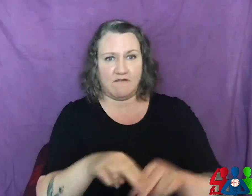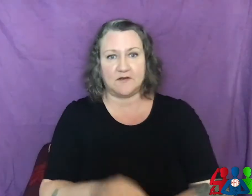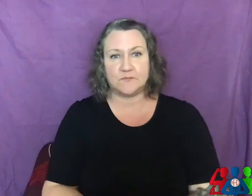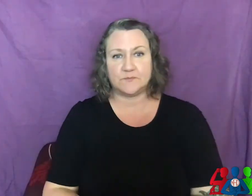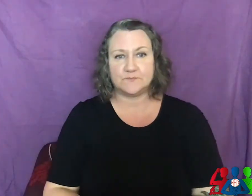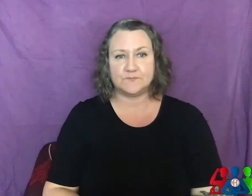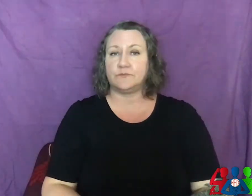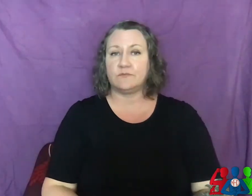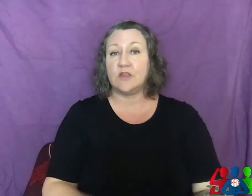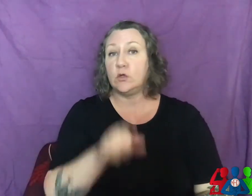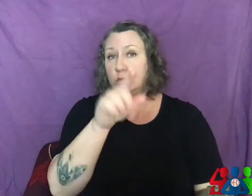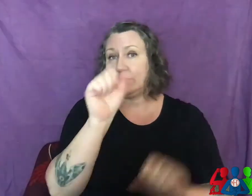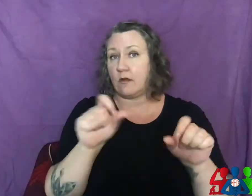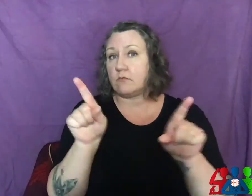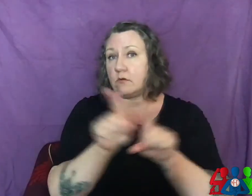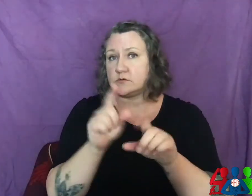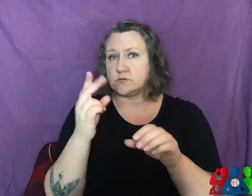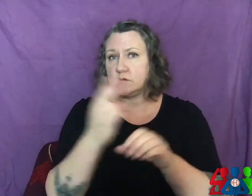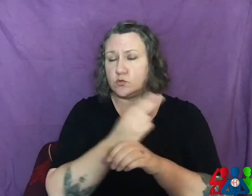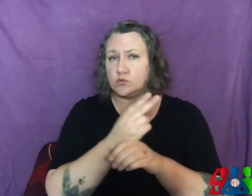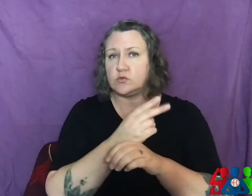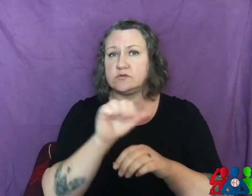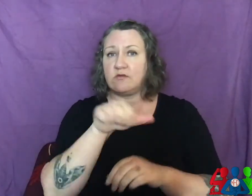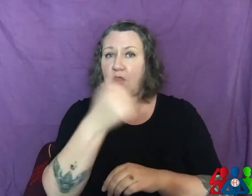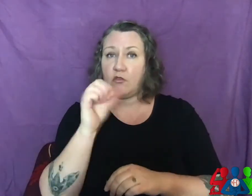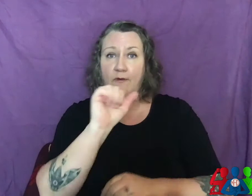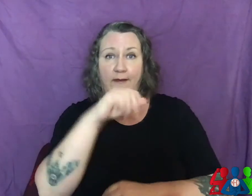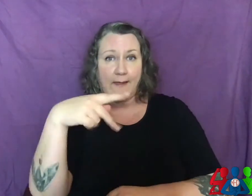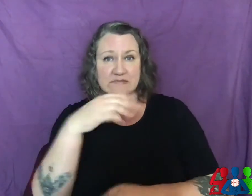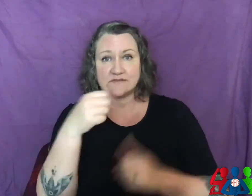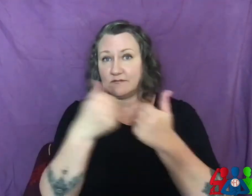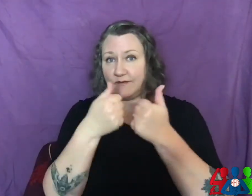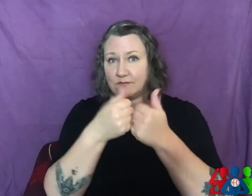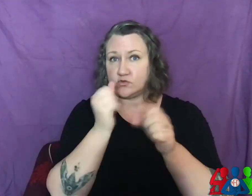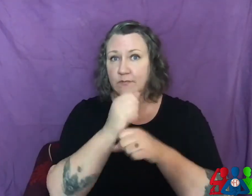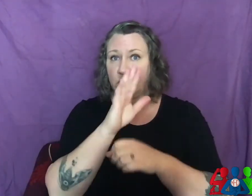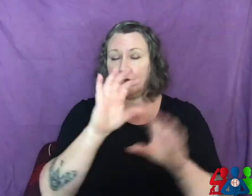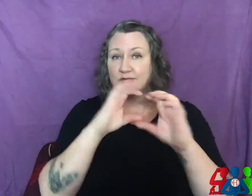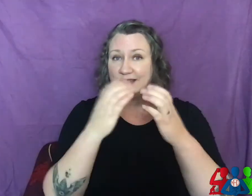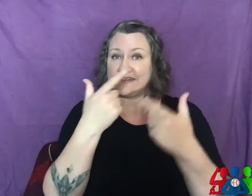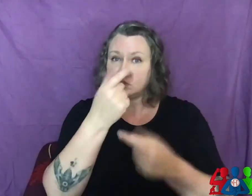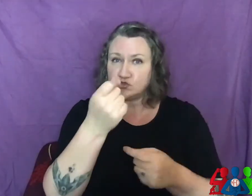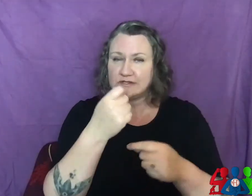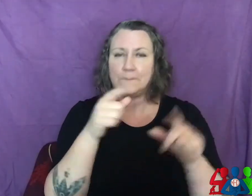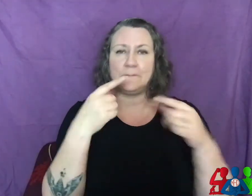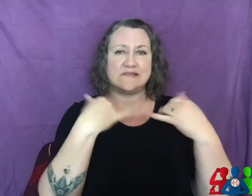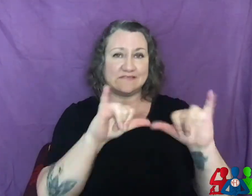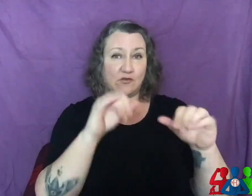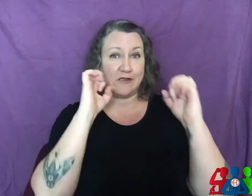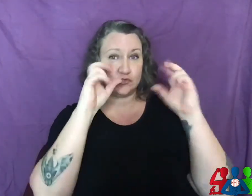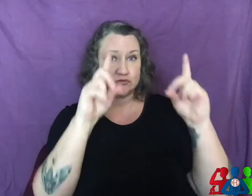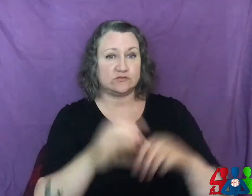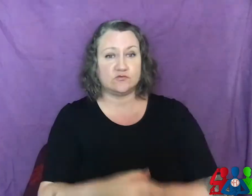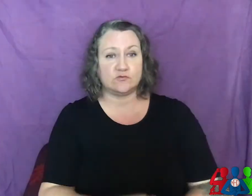the box to make your class interesting and fun. There are other apps and games that you